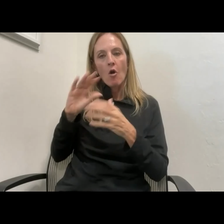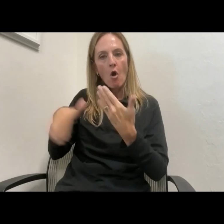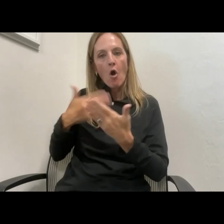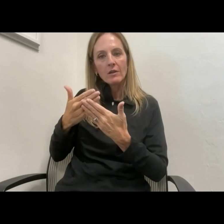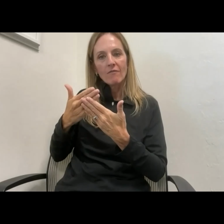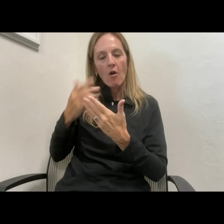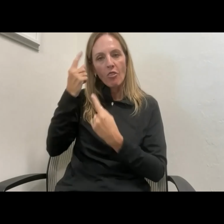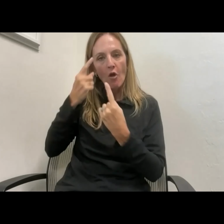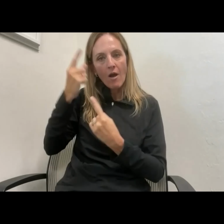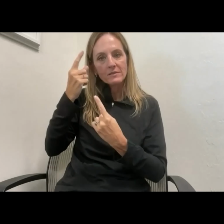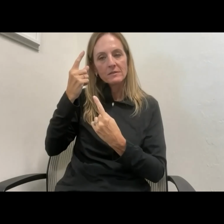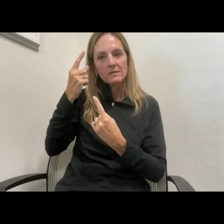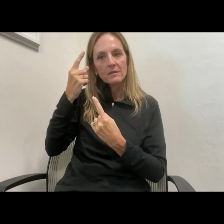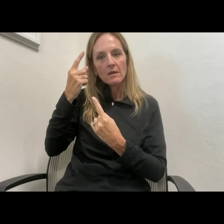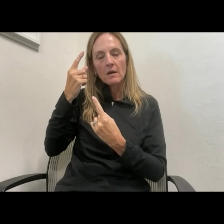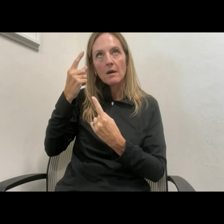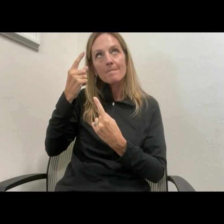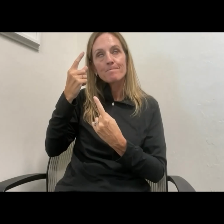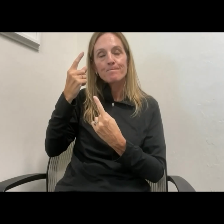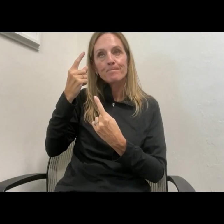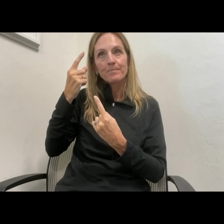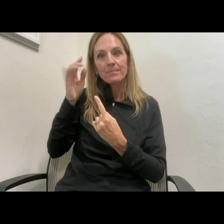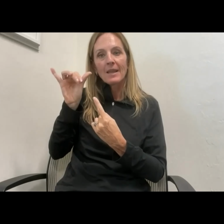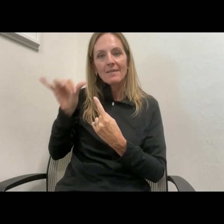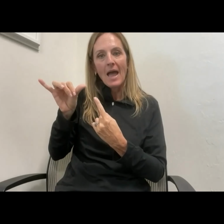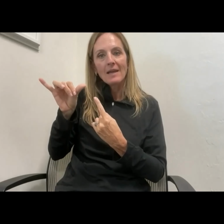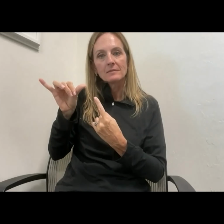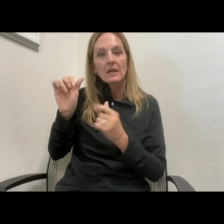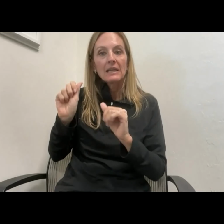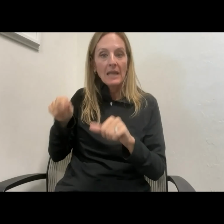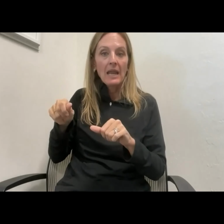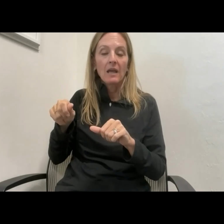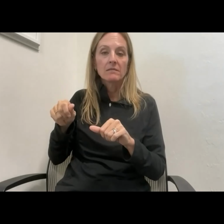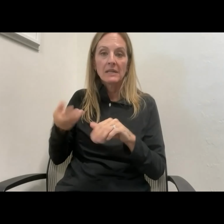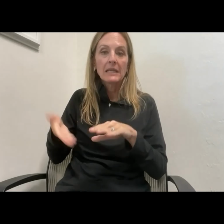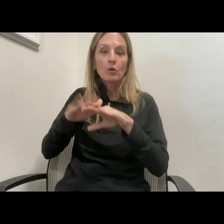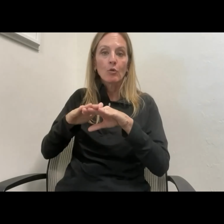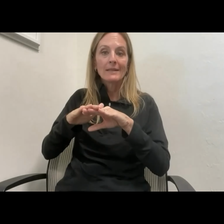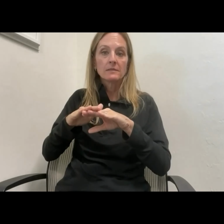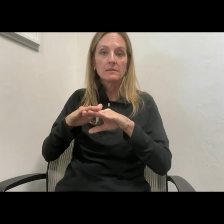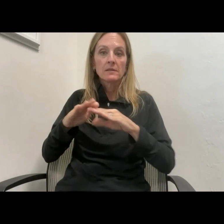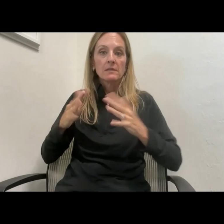help feed our anxiety and depression and it helps us drop back into our whole body